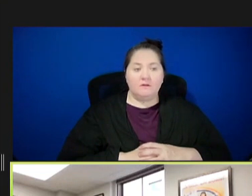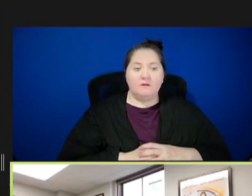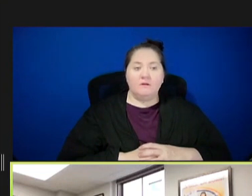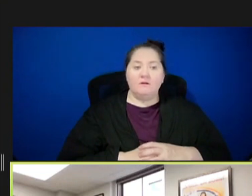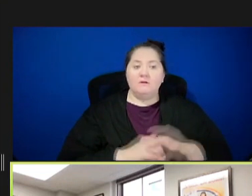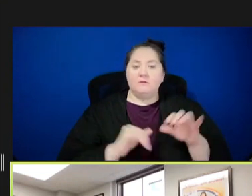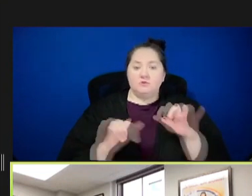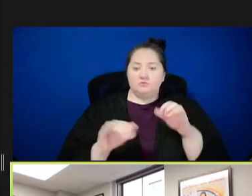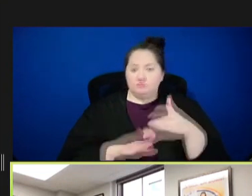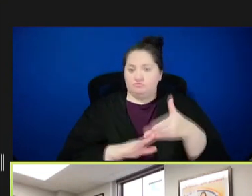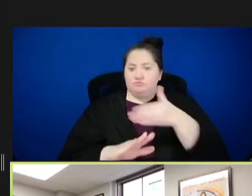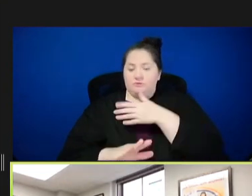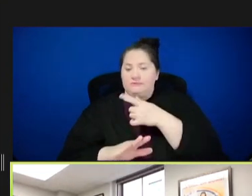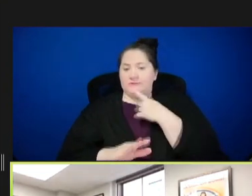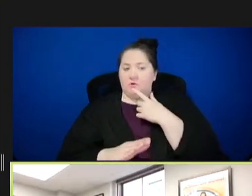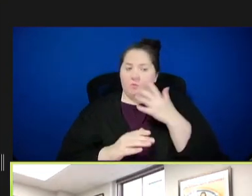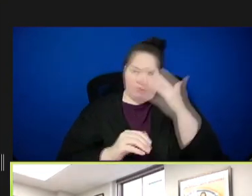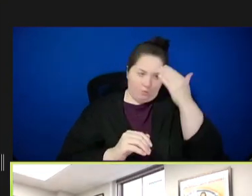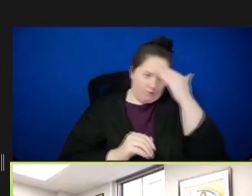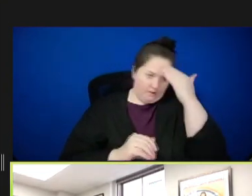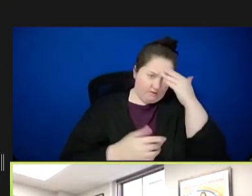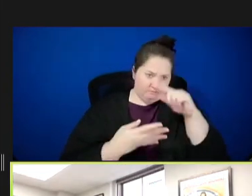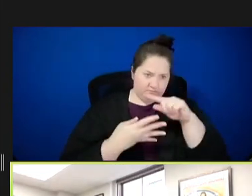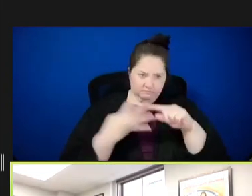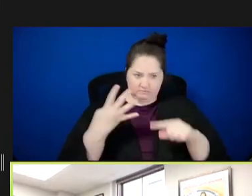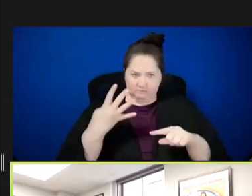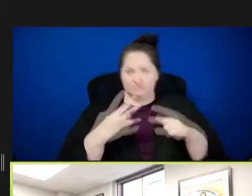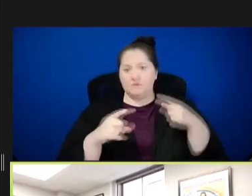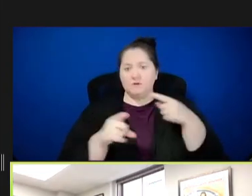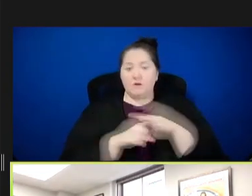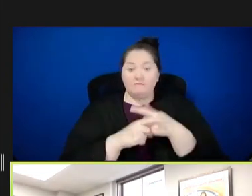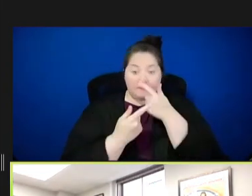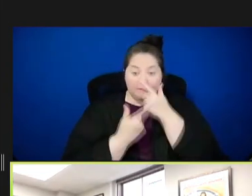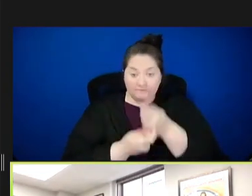speaker. So, I just wanted to make you aware of these potential conflicts of interest. I've